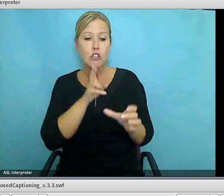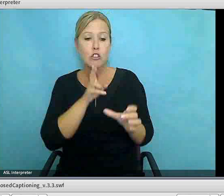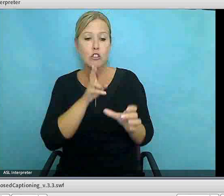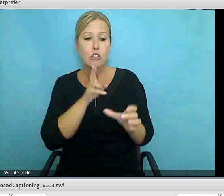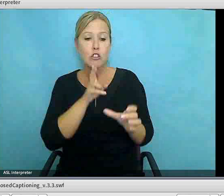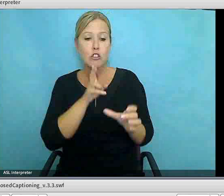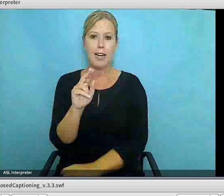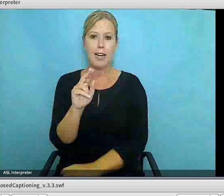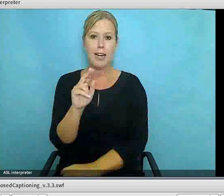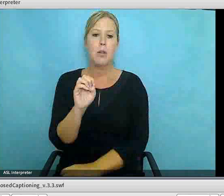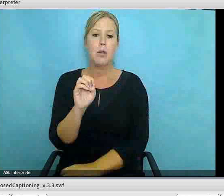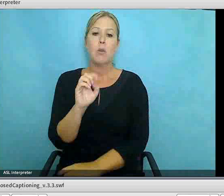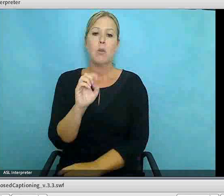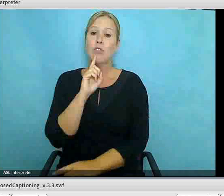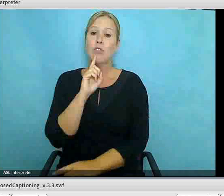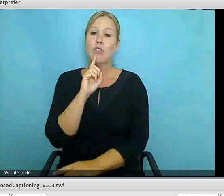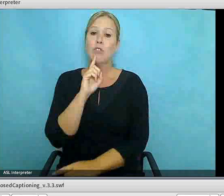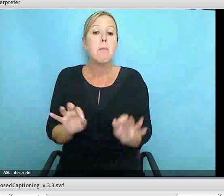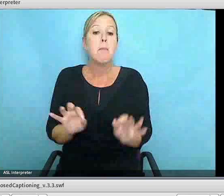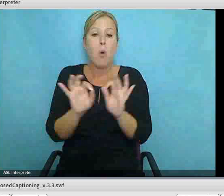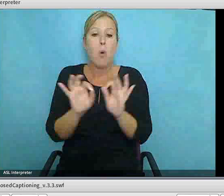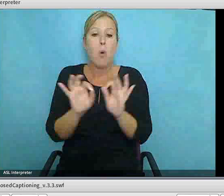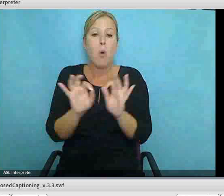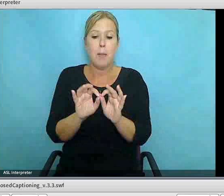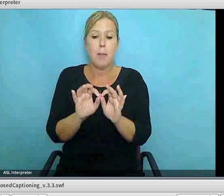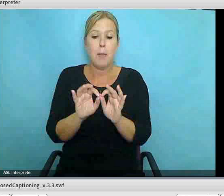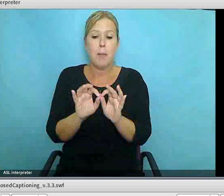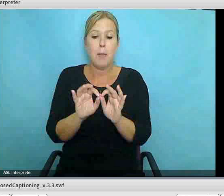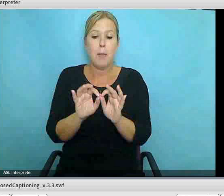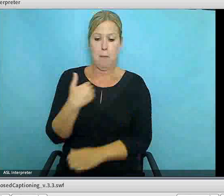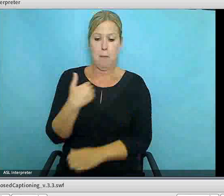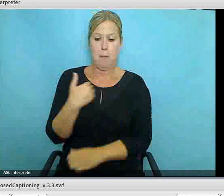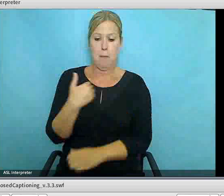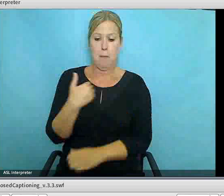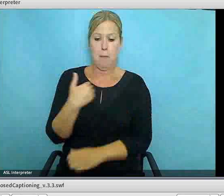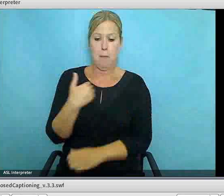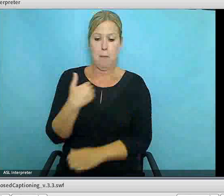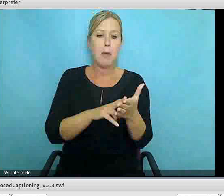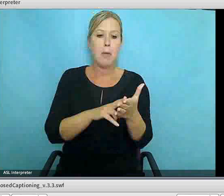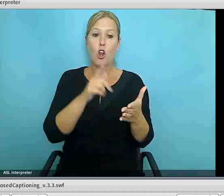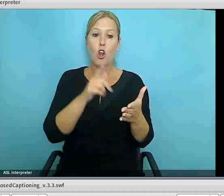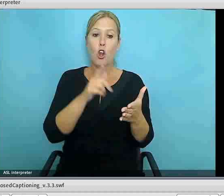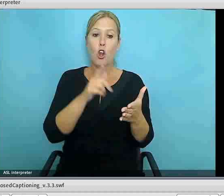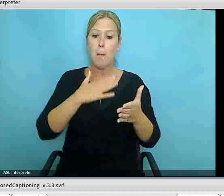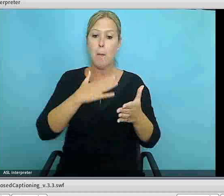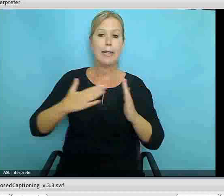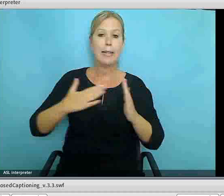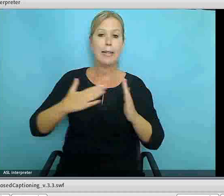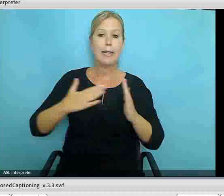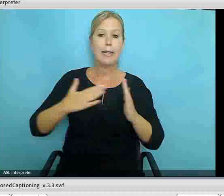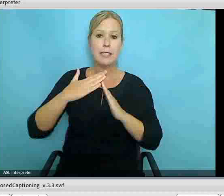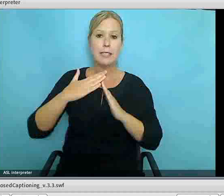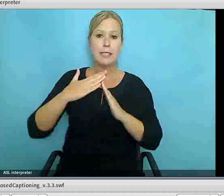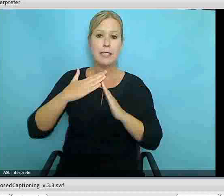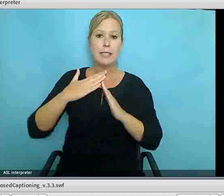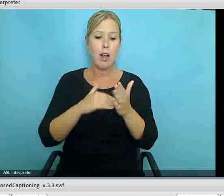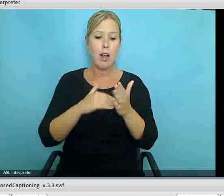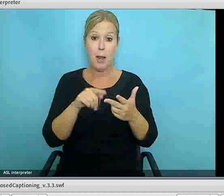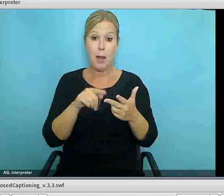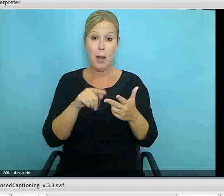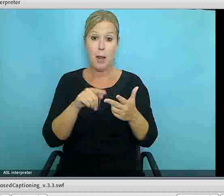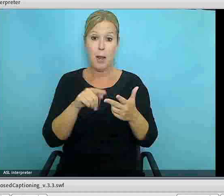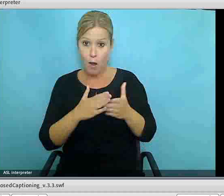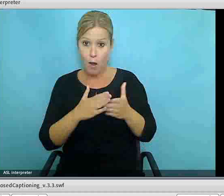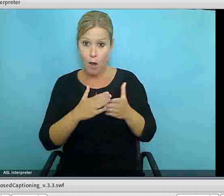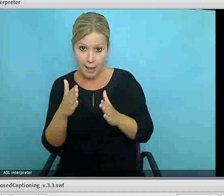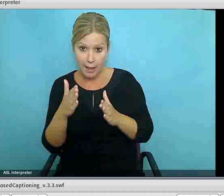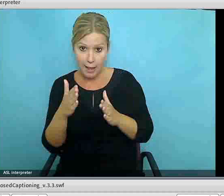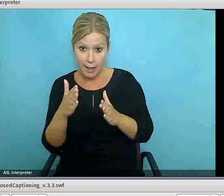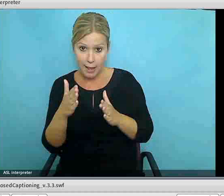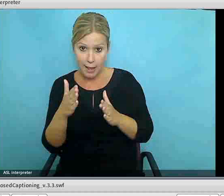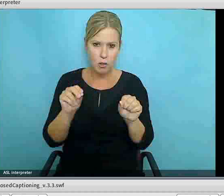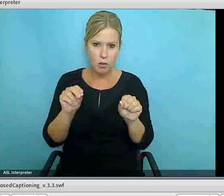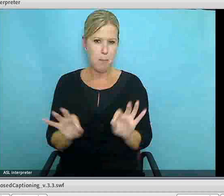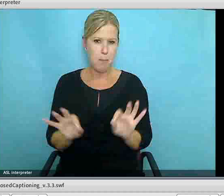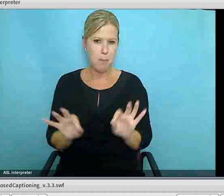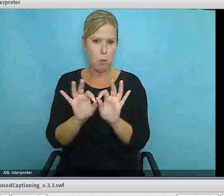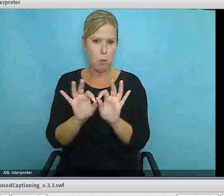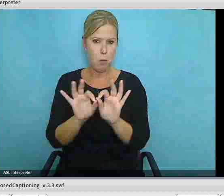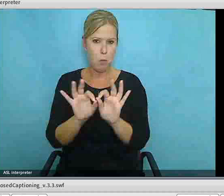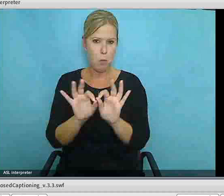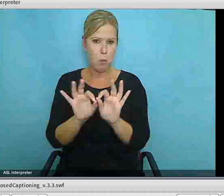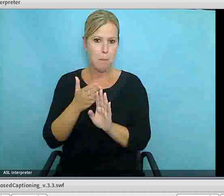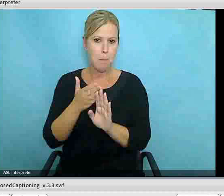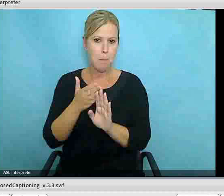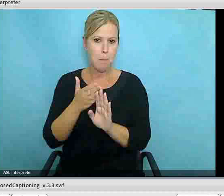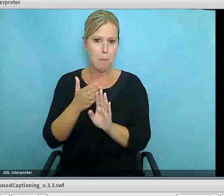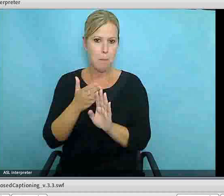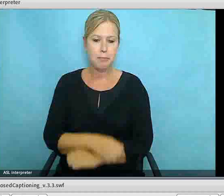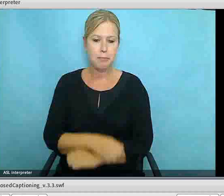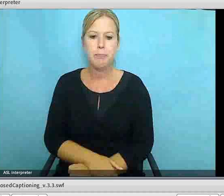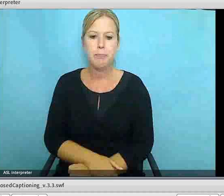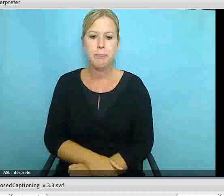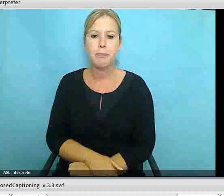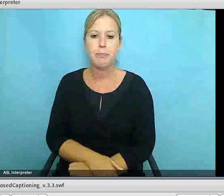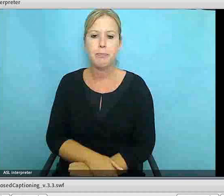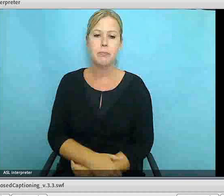know if their important providers are part of their plan.